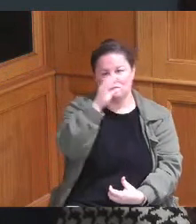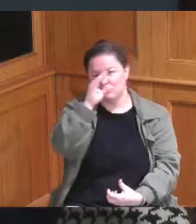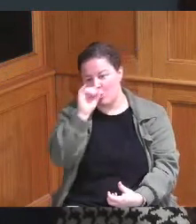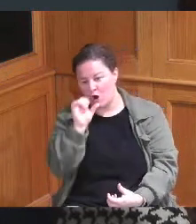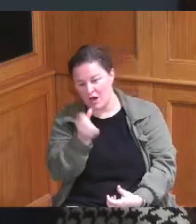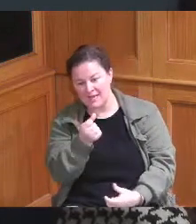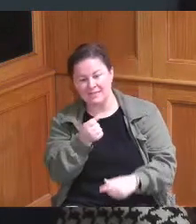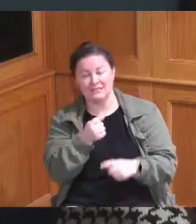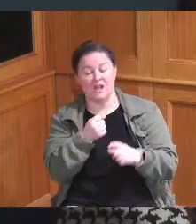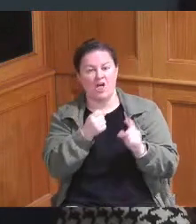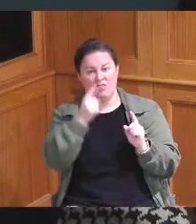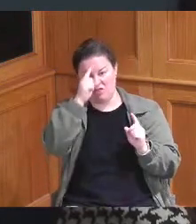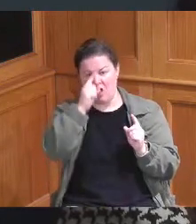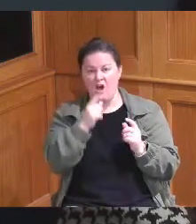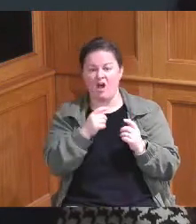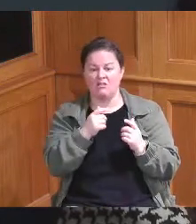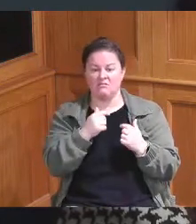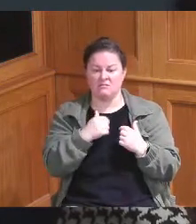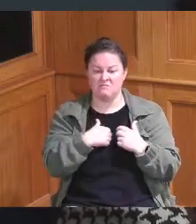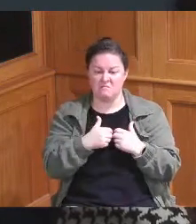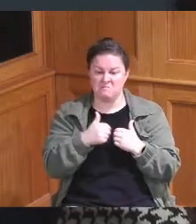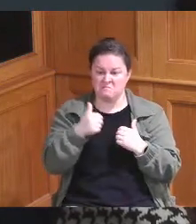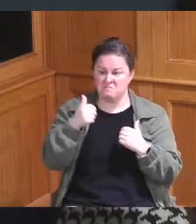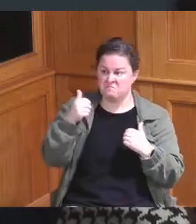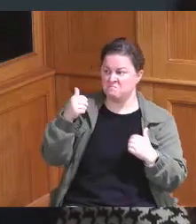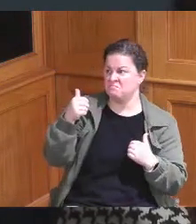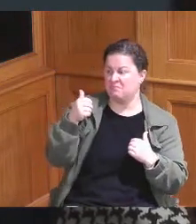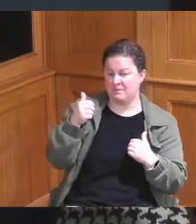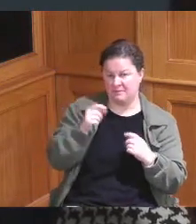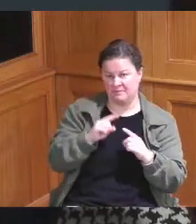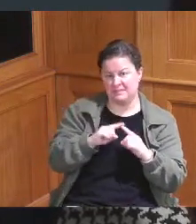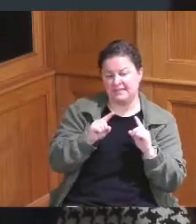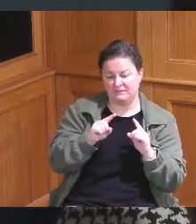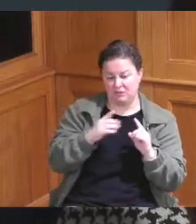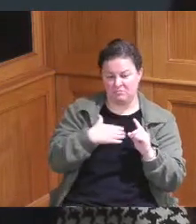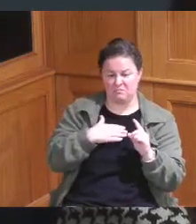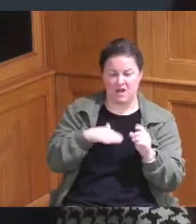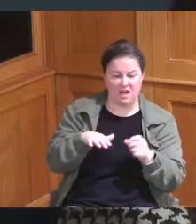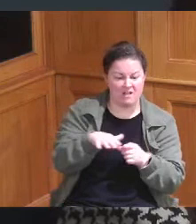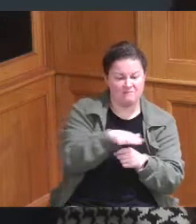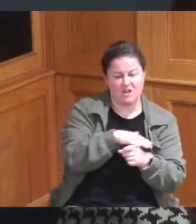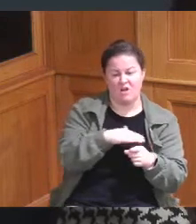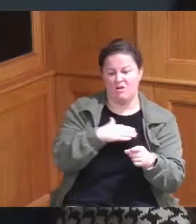thought they were different because they were in an environment that was different but they don't